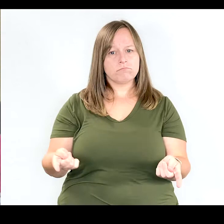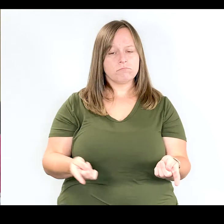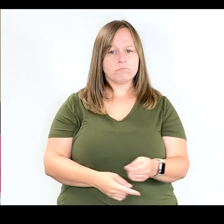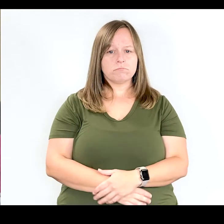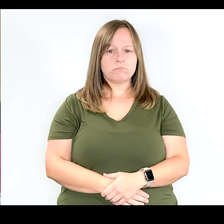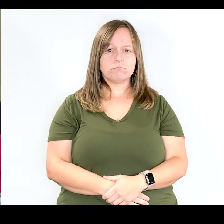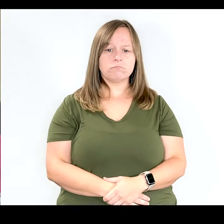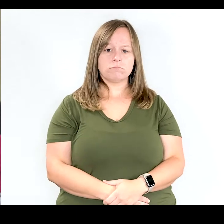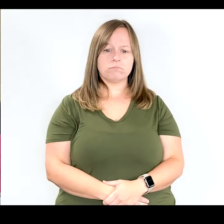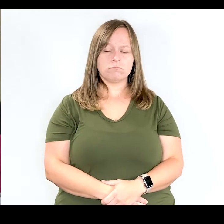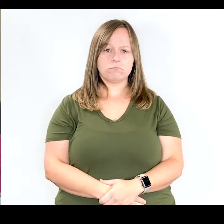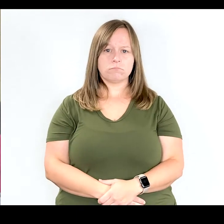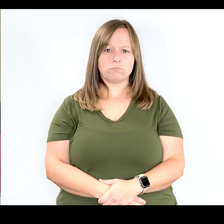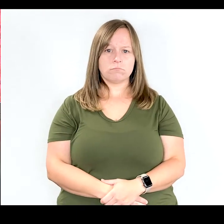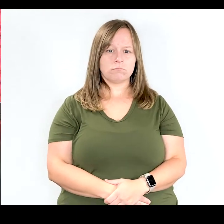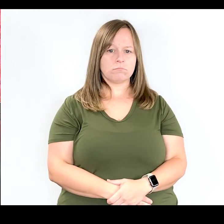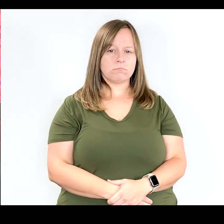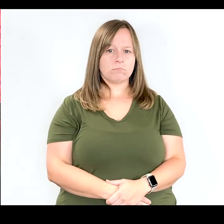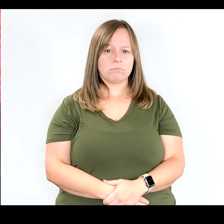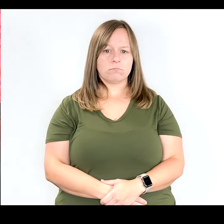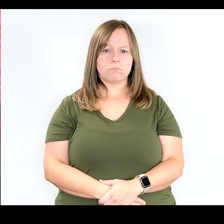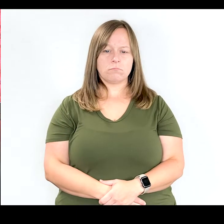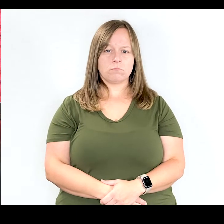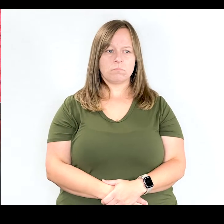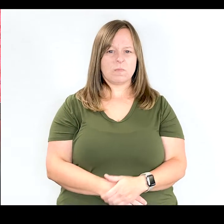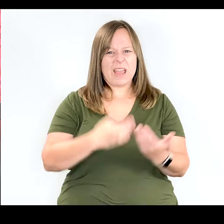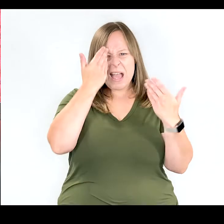My son and my daughter helped me. [SPEAKING IN HAITIAN CREOLE]